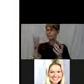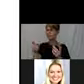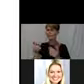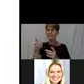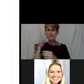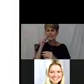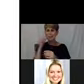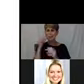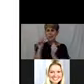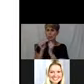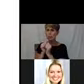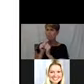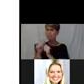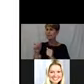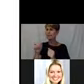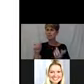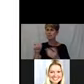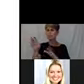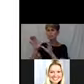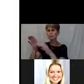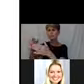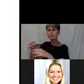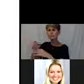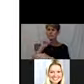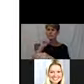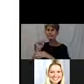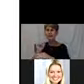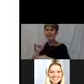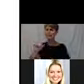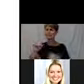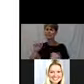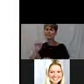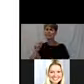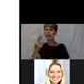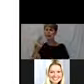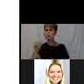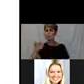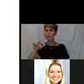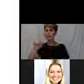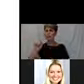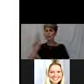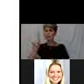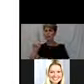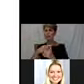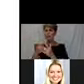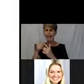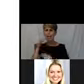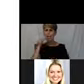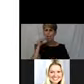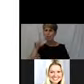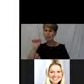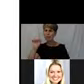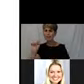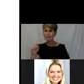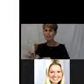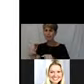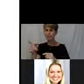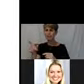we see things that we can't unsee. And in doing so we become witnesses. And as witnesses, we have a duty to go back to people